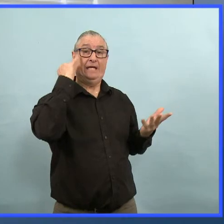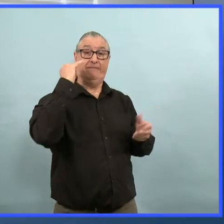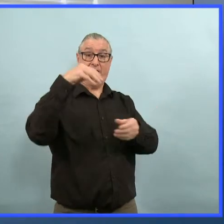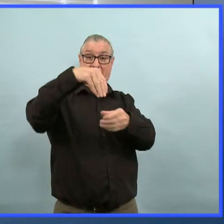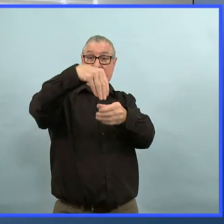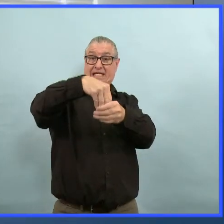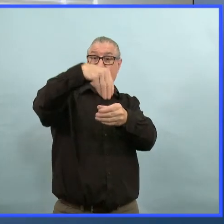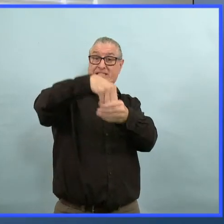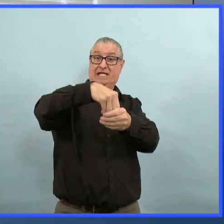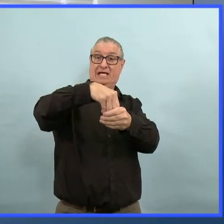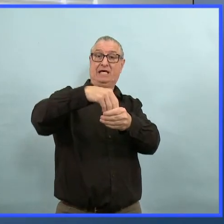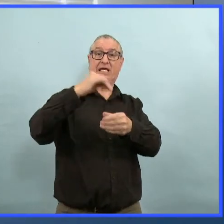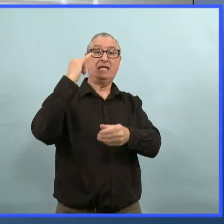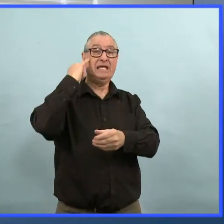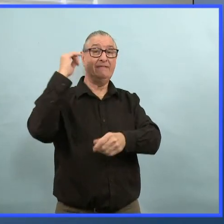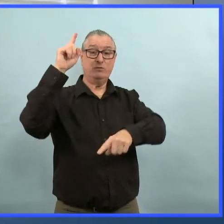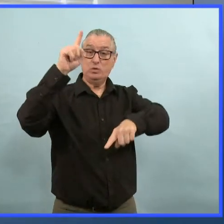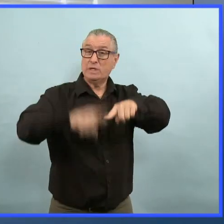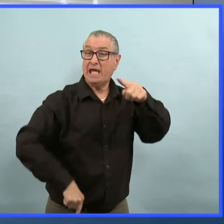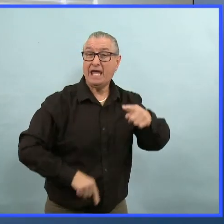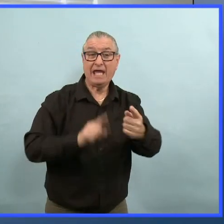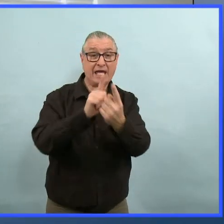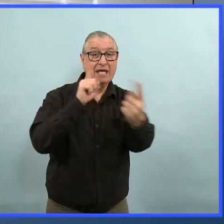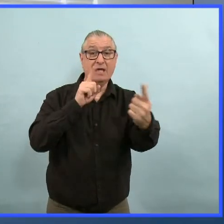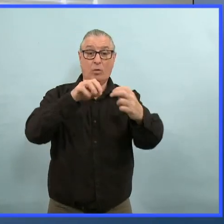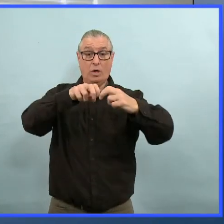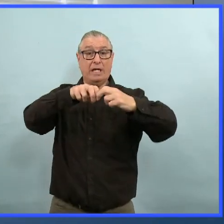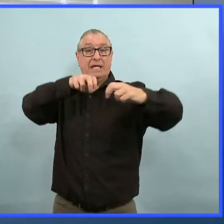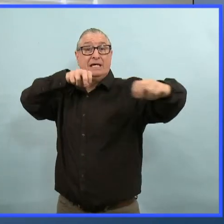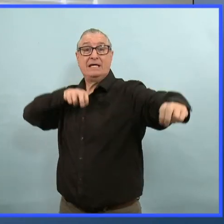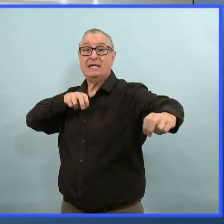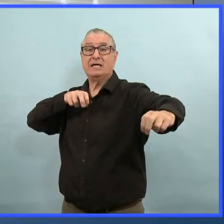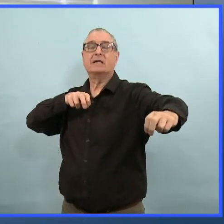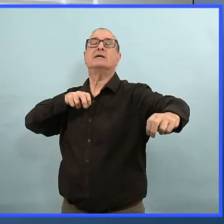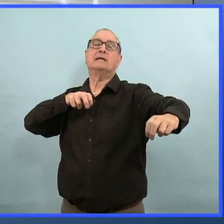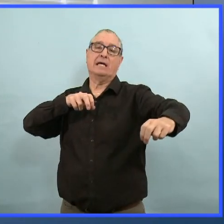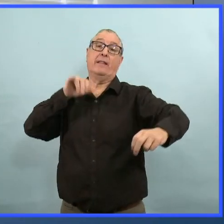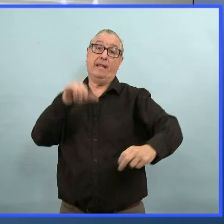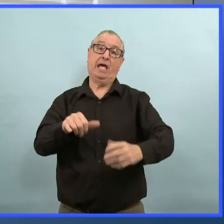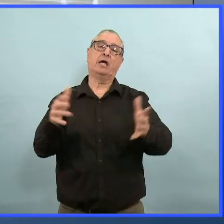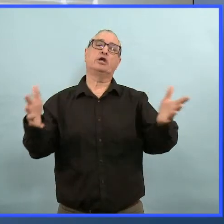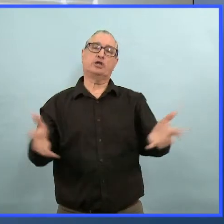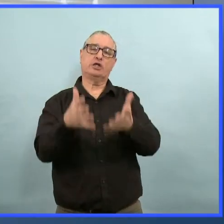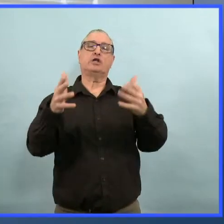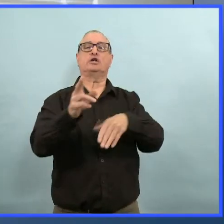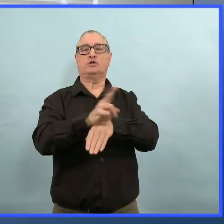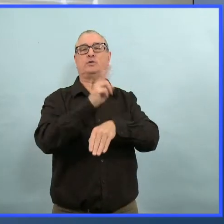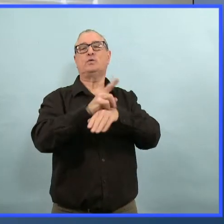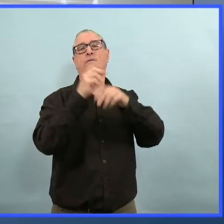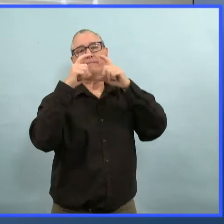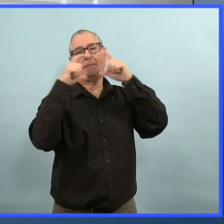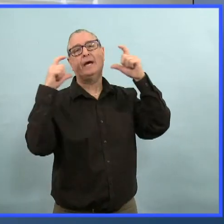uh can't be maintained uh then wearing a mask is is another way of of adding protection and so